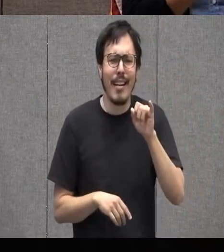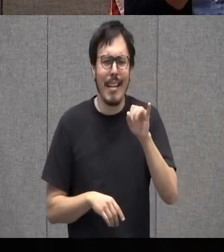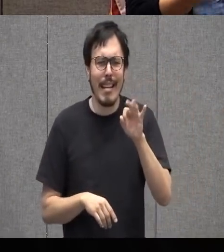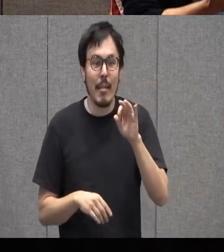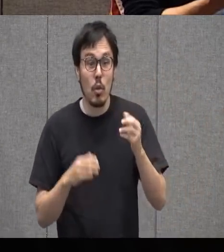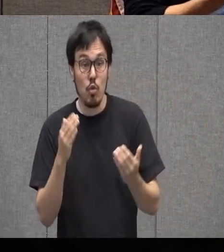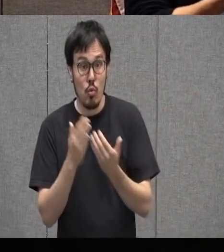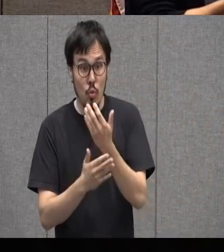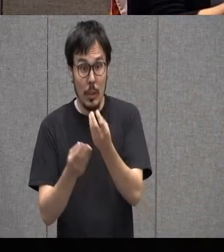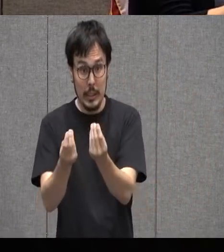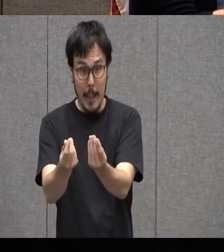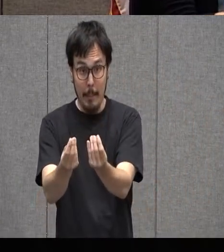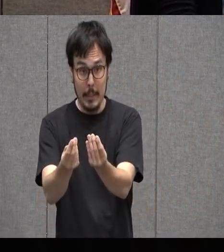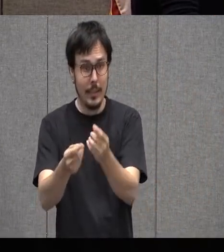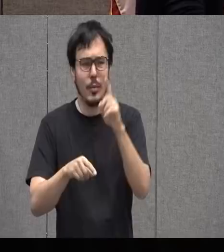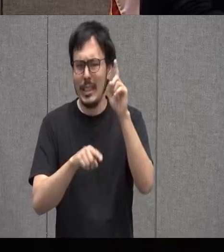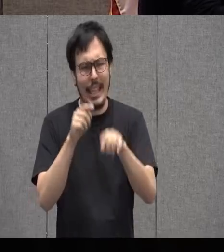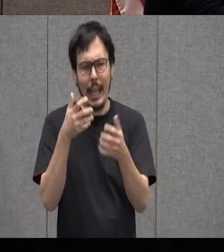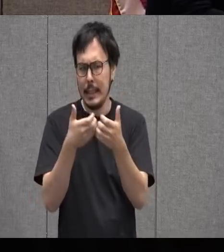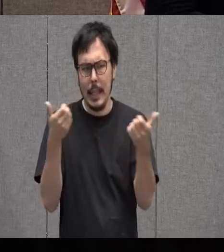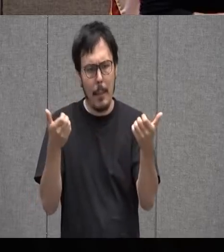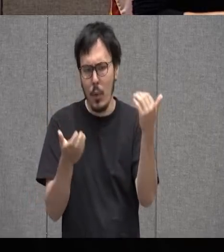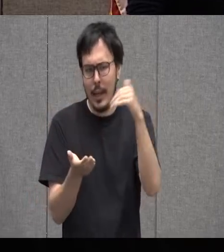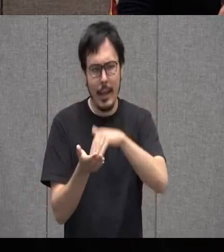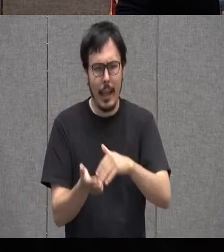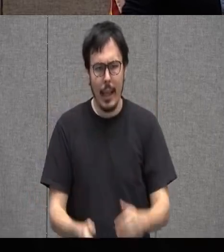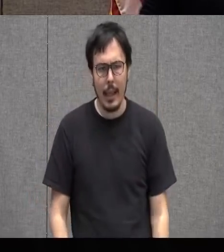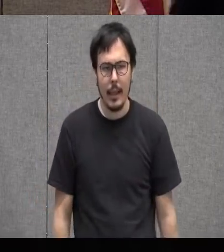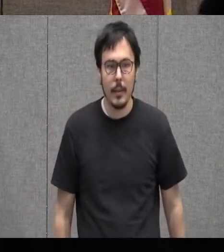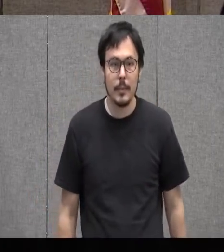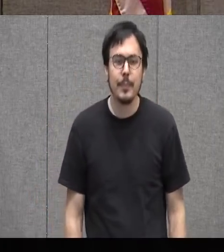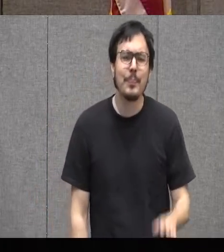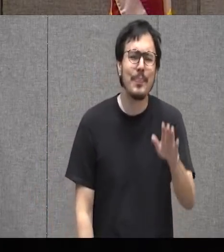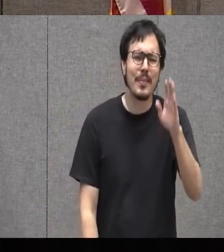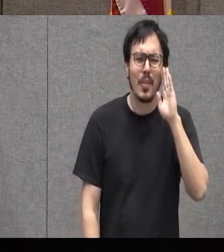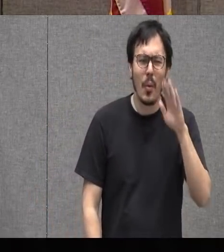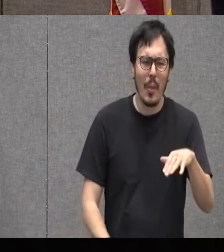to make the substance. So for example, with our building blocks.